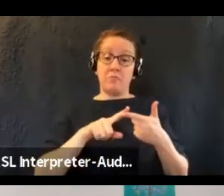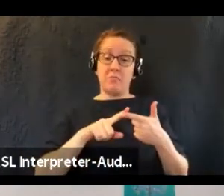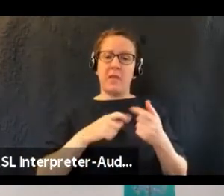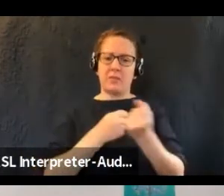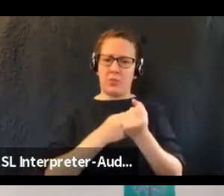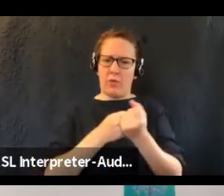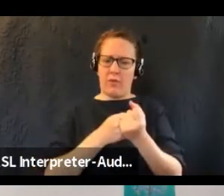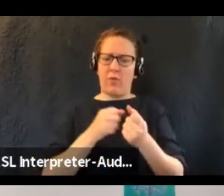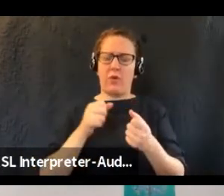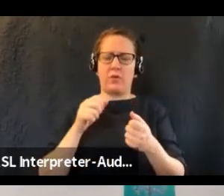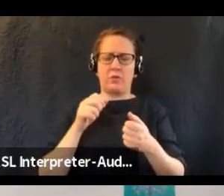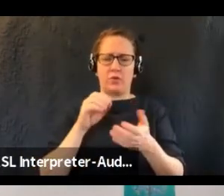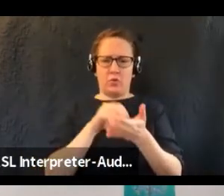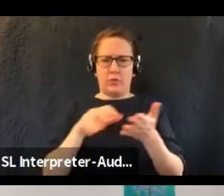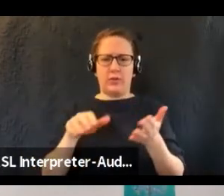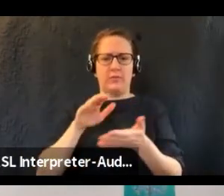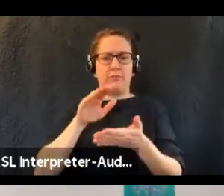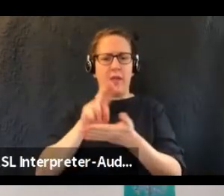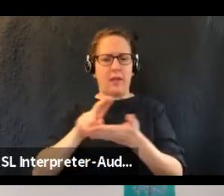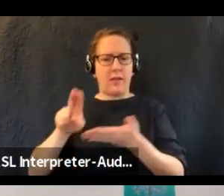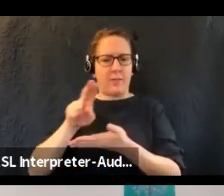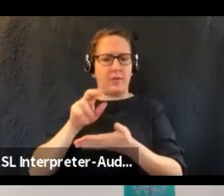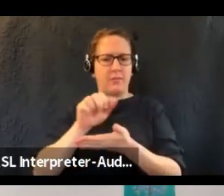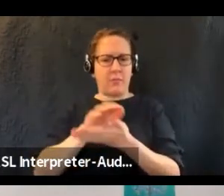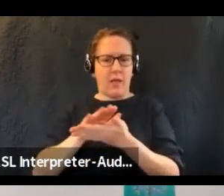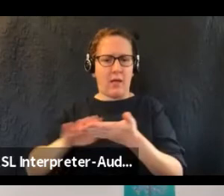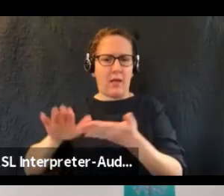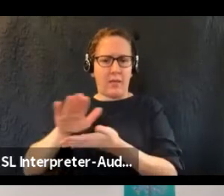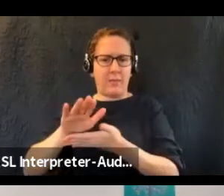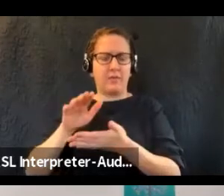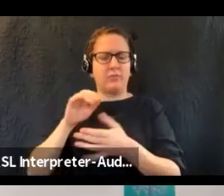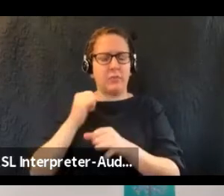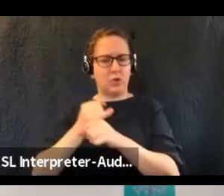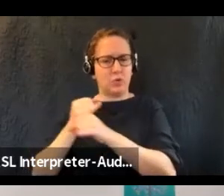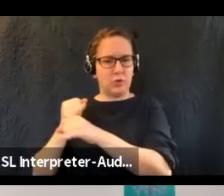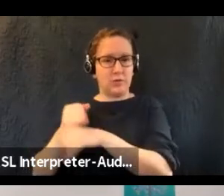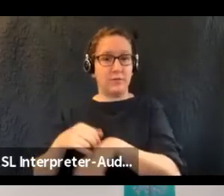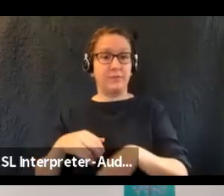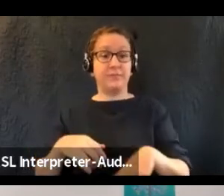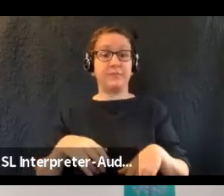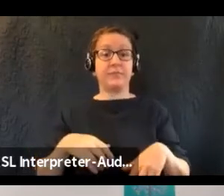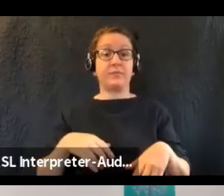I will focus a little more closely on the logistical nuts and bolts of inbound exchange